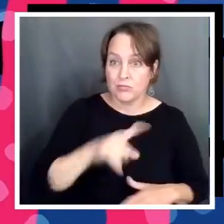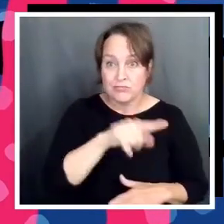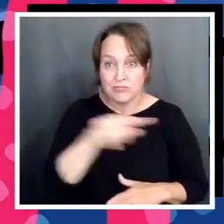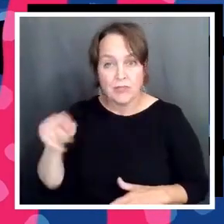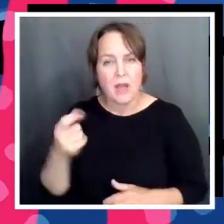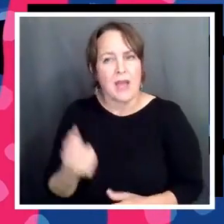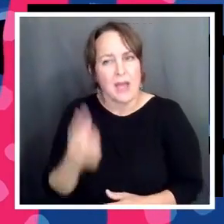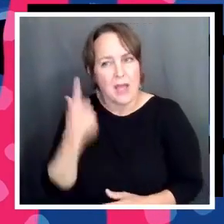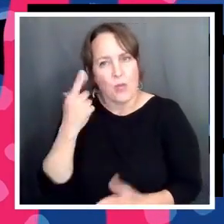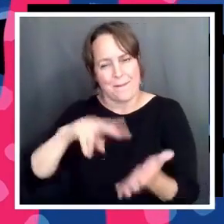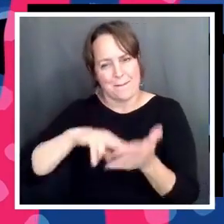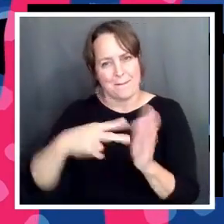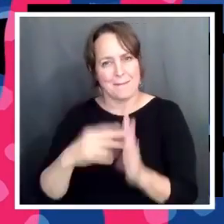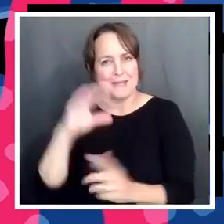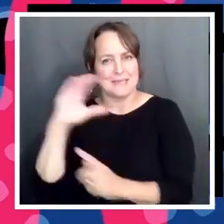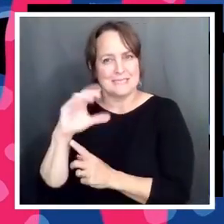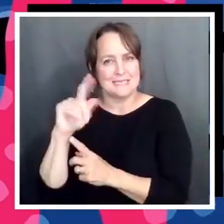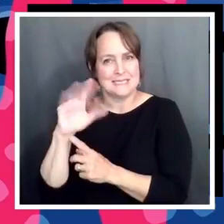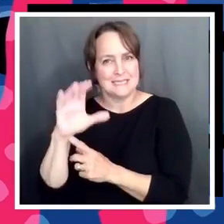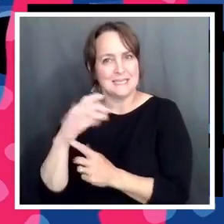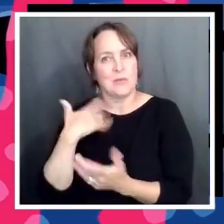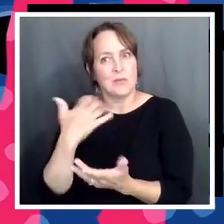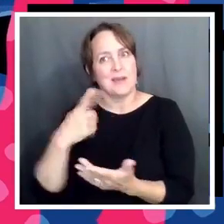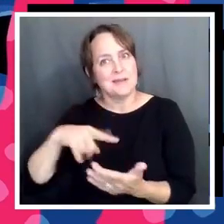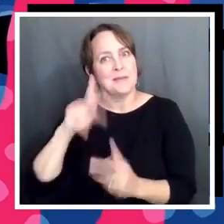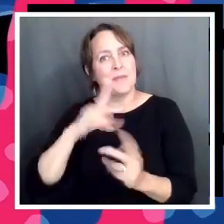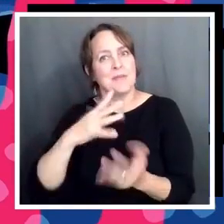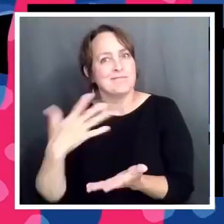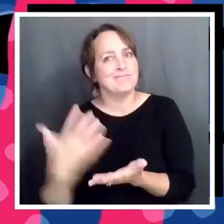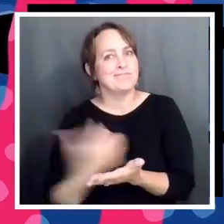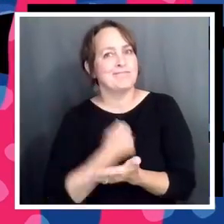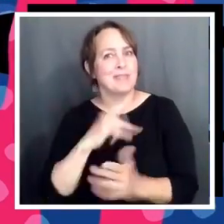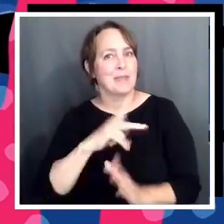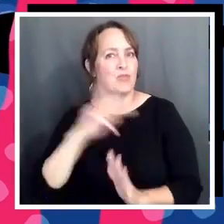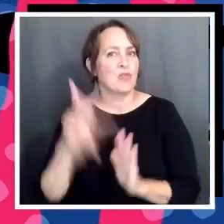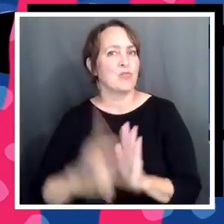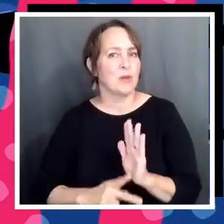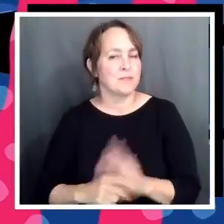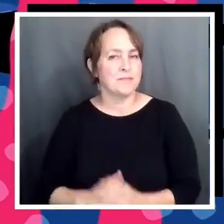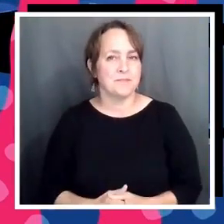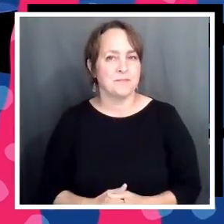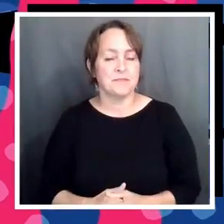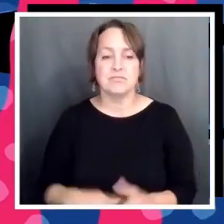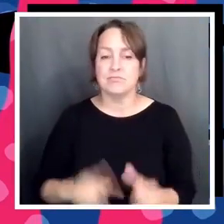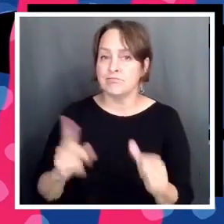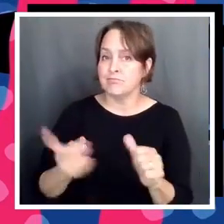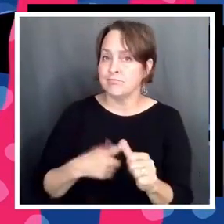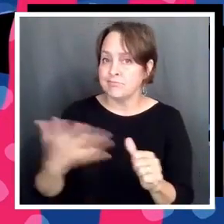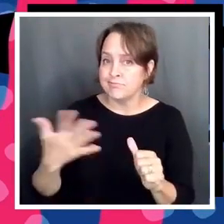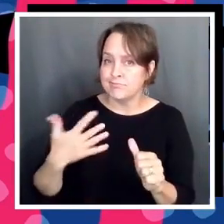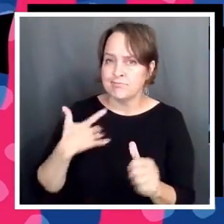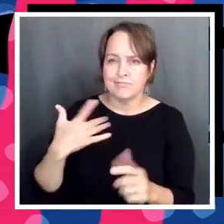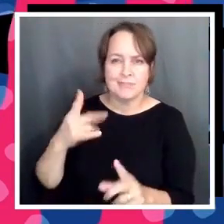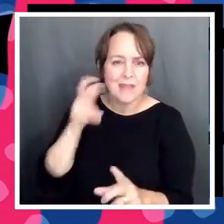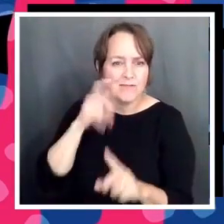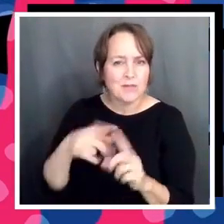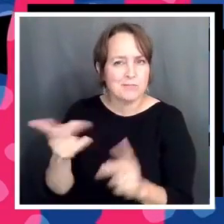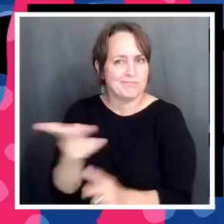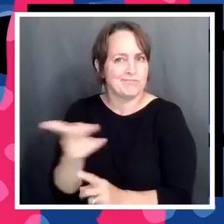LET'S MAKE SURE THAT EVERY SINGLE AFA MEMBER AND EVERY SINGLE WORKER OUT THERE REALLY UNDERSTANDS WHAT THIS IS AND